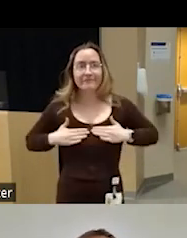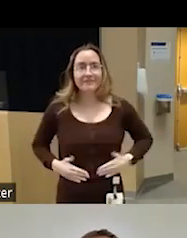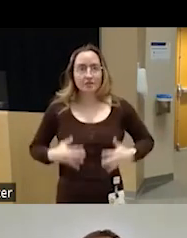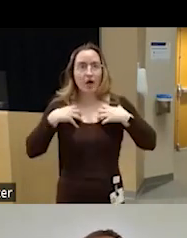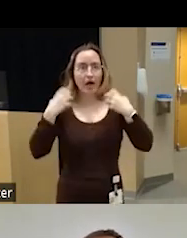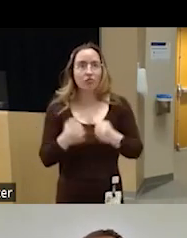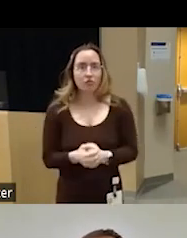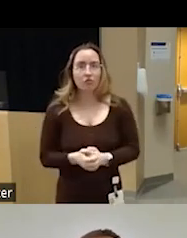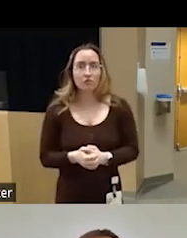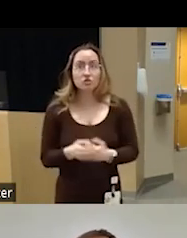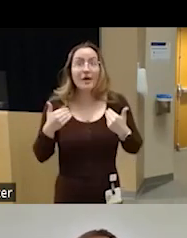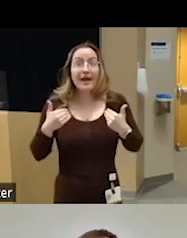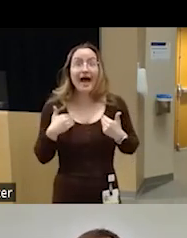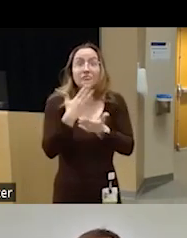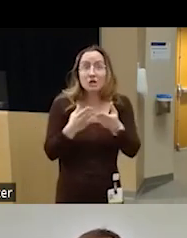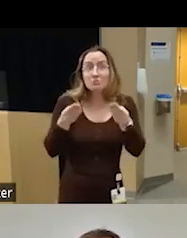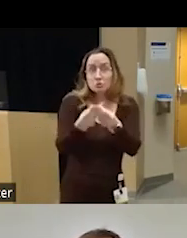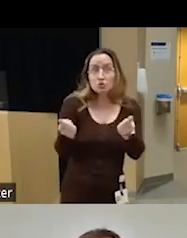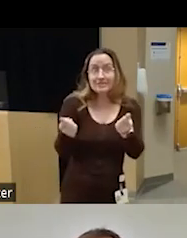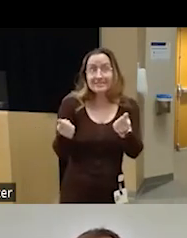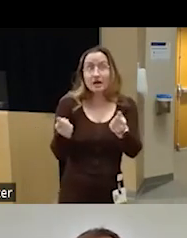these three problems and we need to engage in them more.